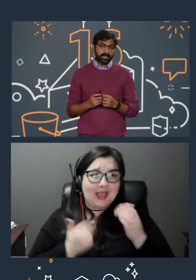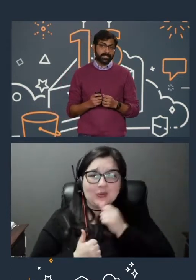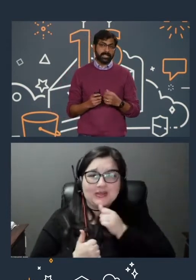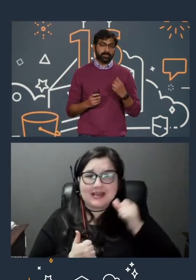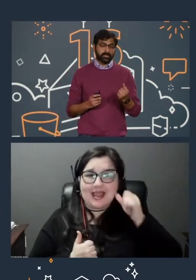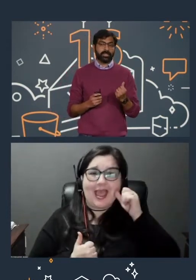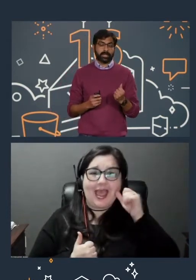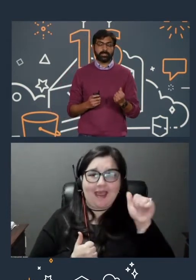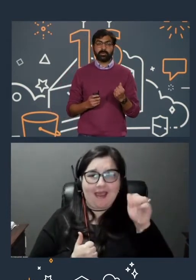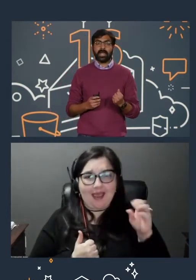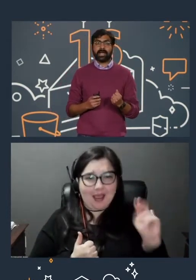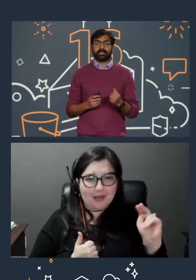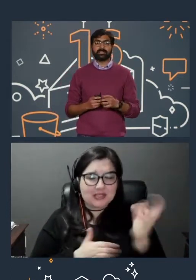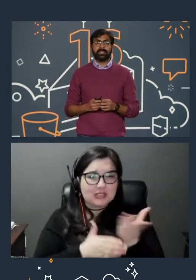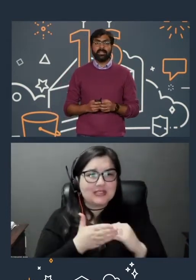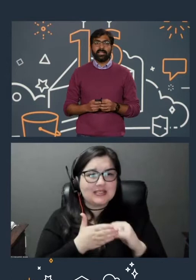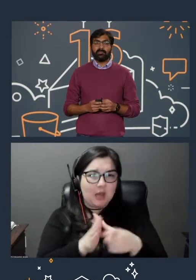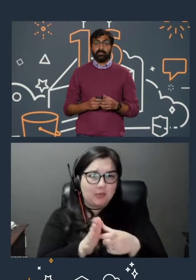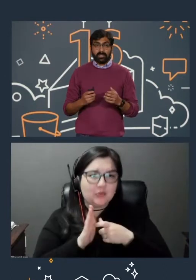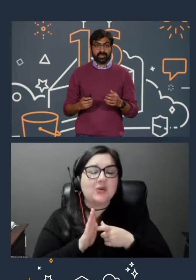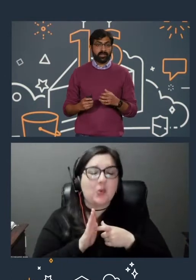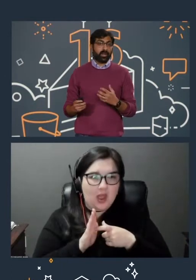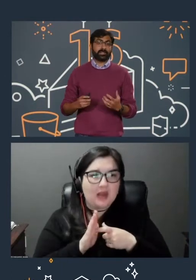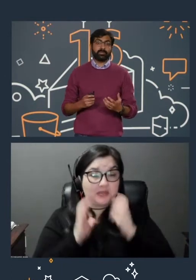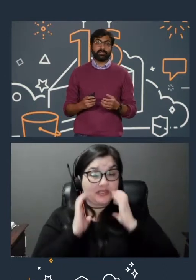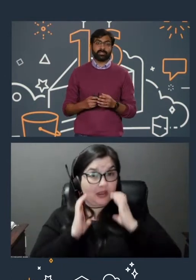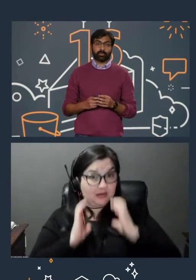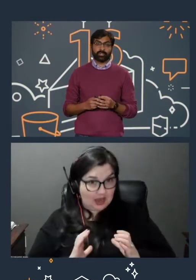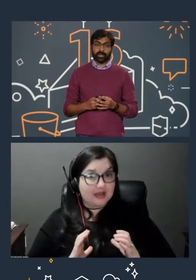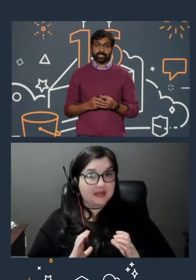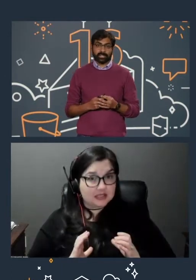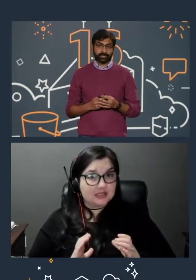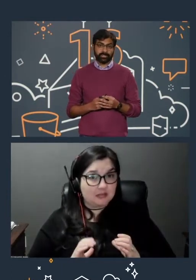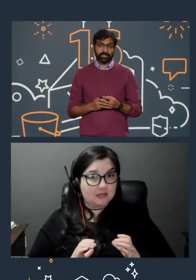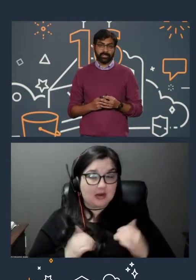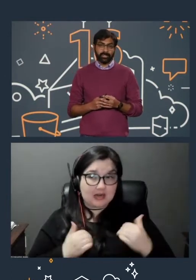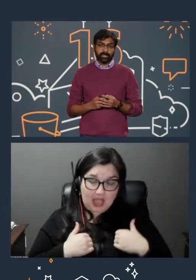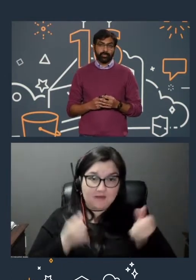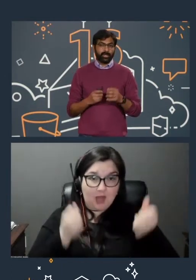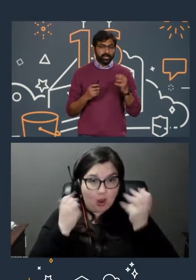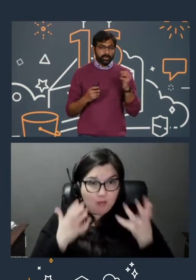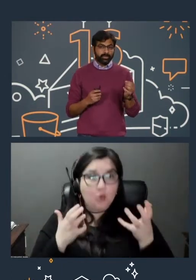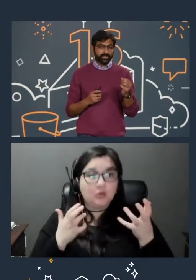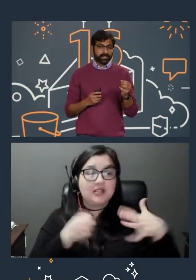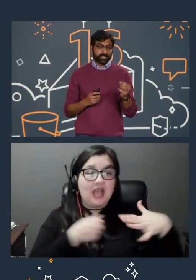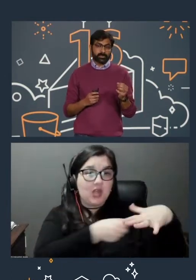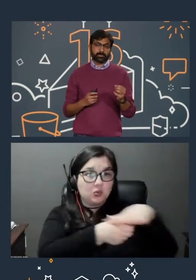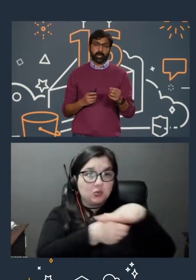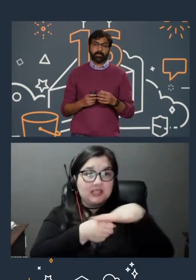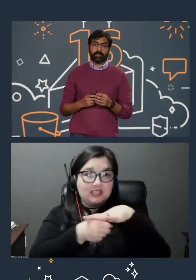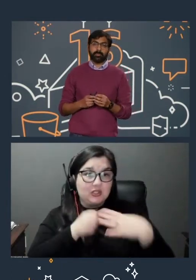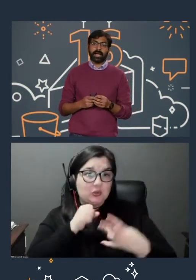that a specific customer has in building multi-region storage architectures. So we're gonna use use this customer's problem